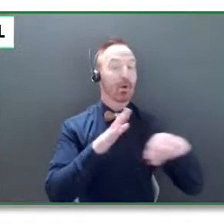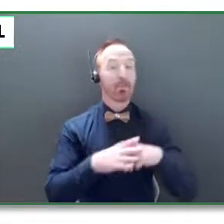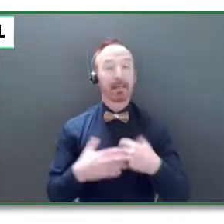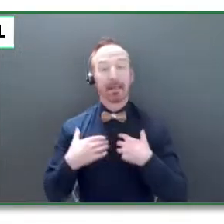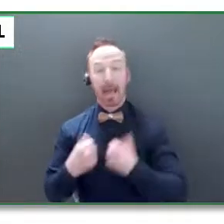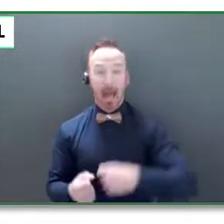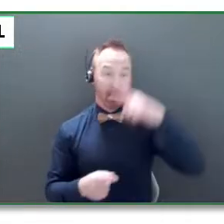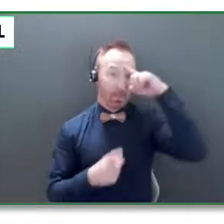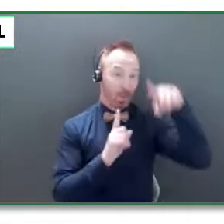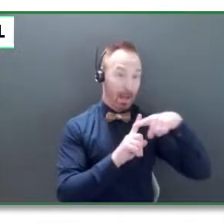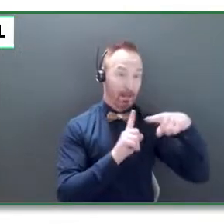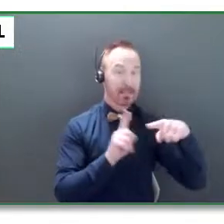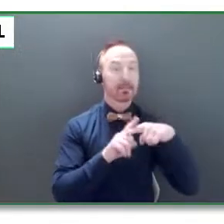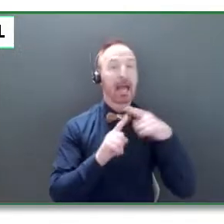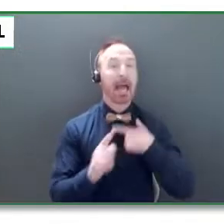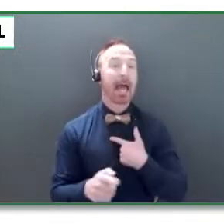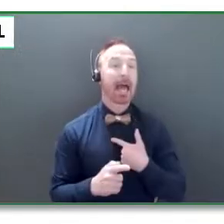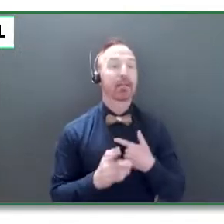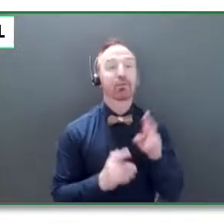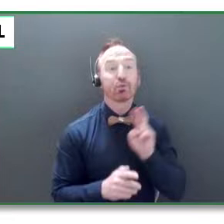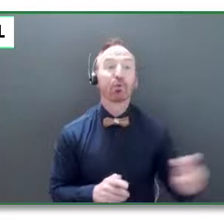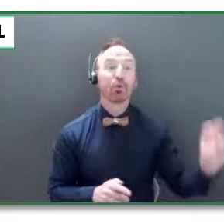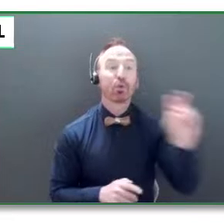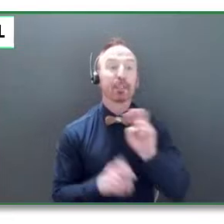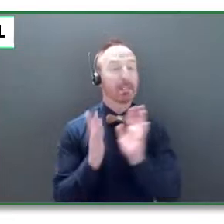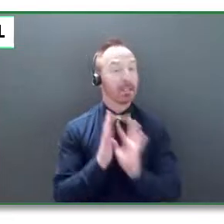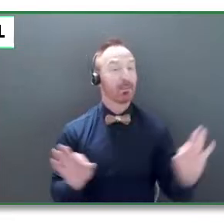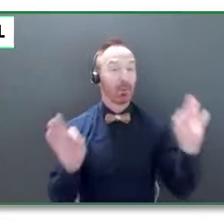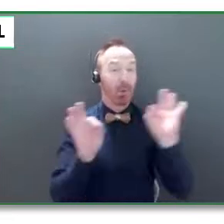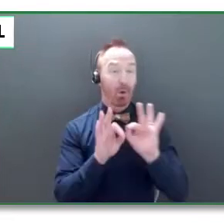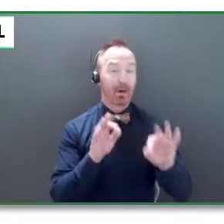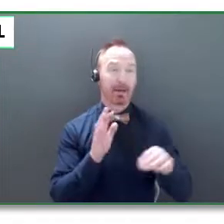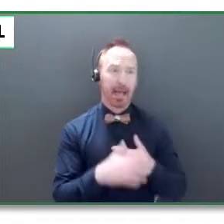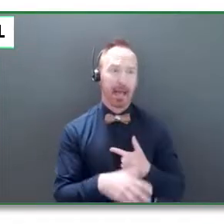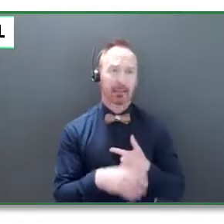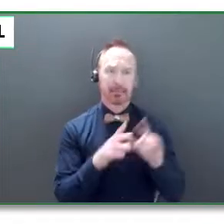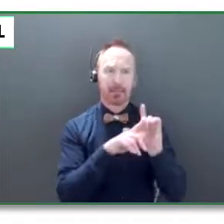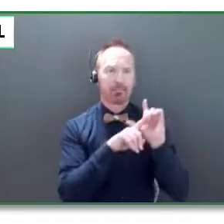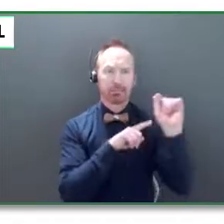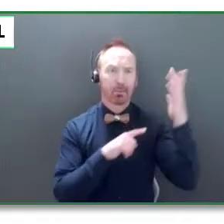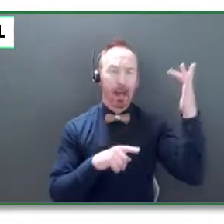and its importance has increased significantly due to the pandemic.